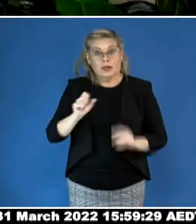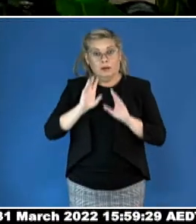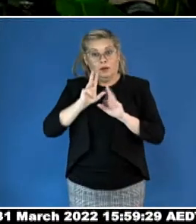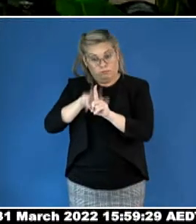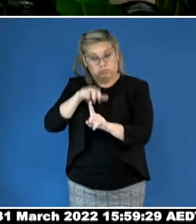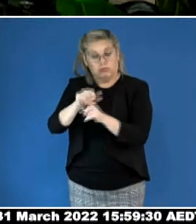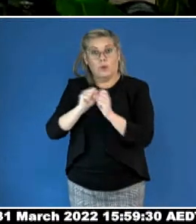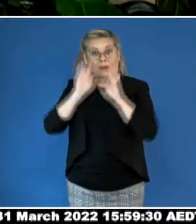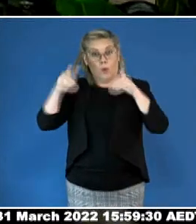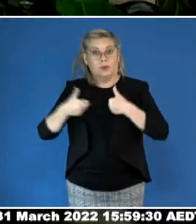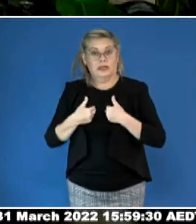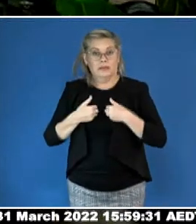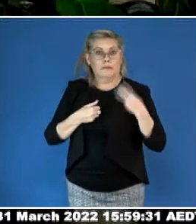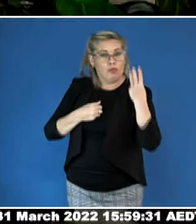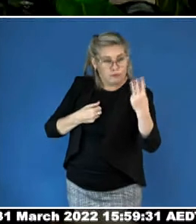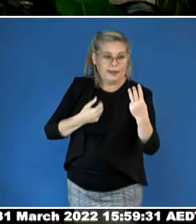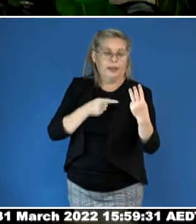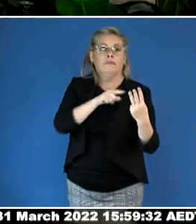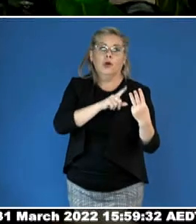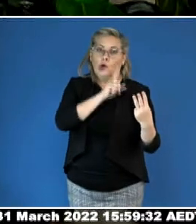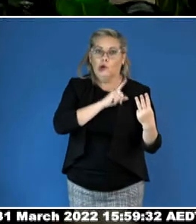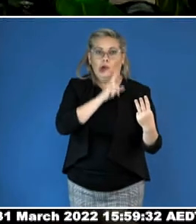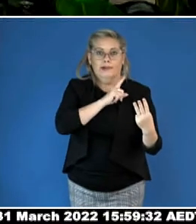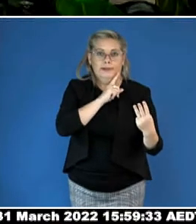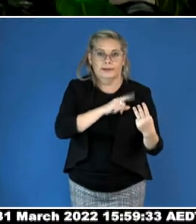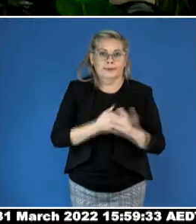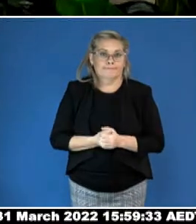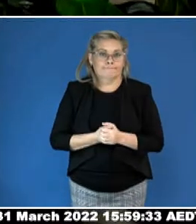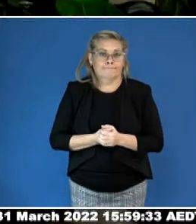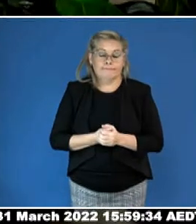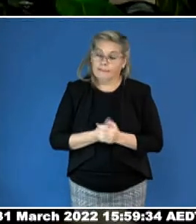We have been overlooked for many reasons, including prevailing stereotypes of what